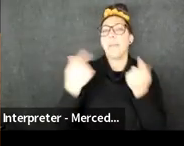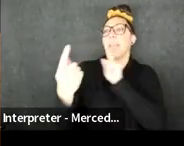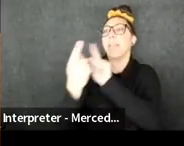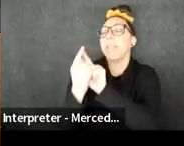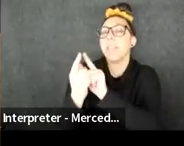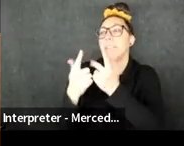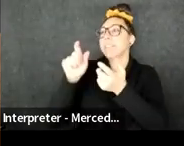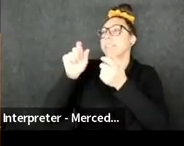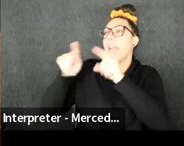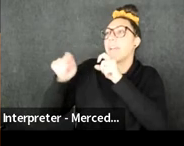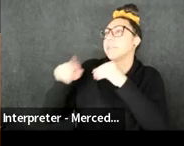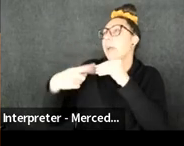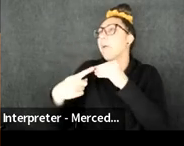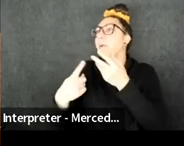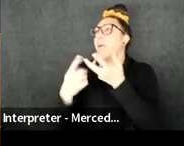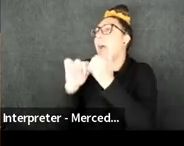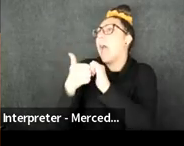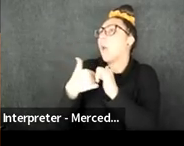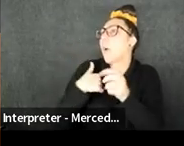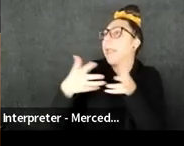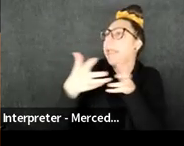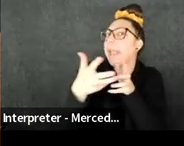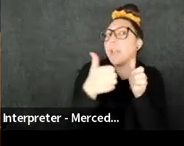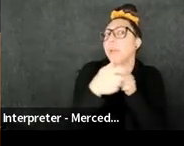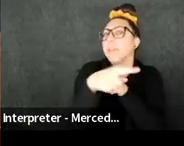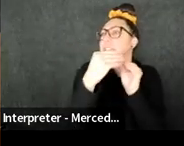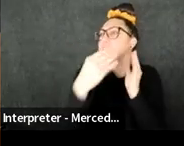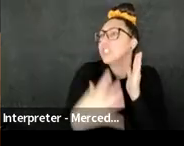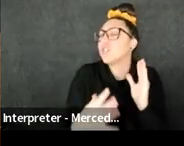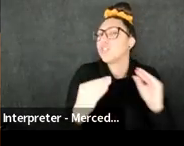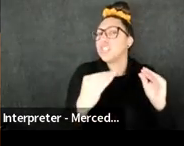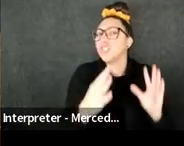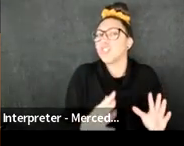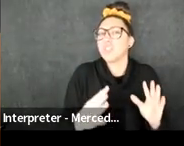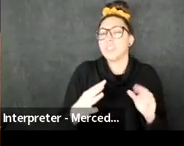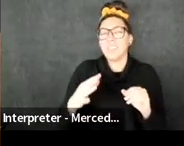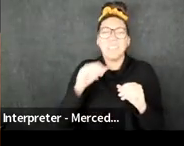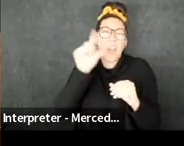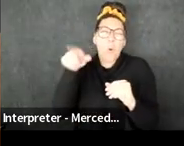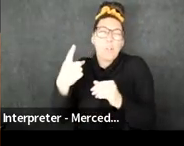you know, like how to engage teachers in academic, you know, help with, like, tutors and stuff like that.